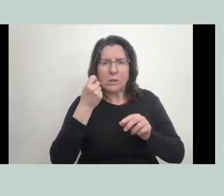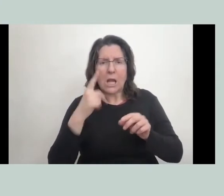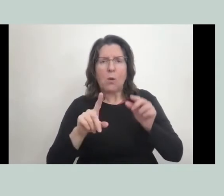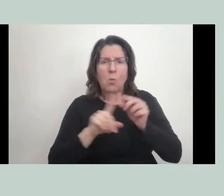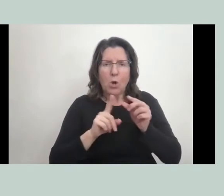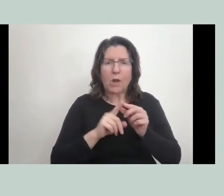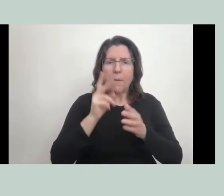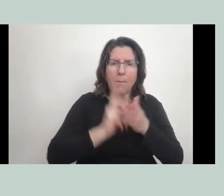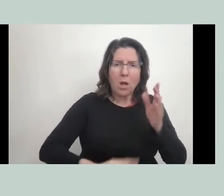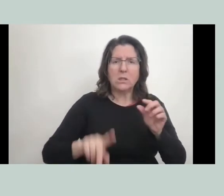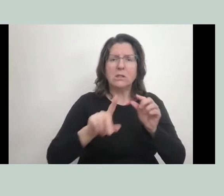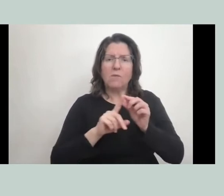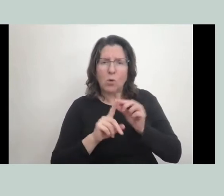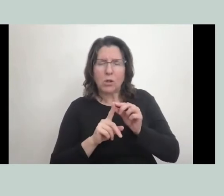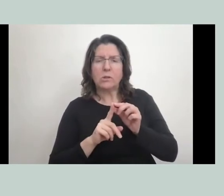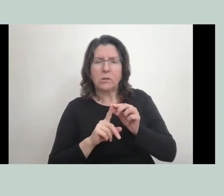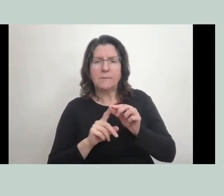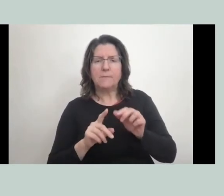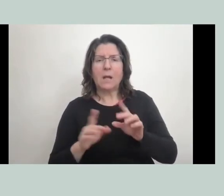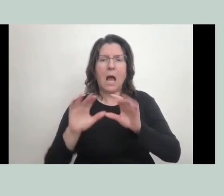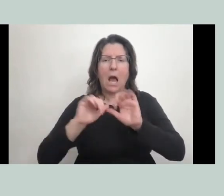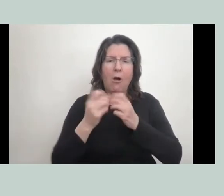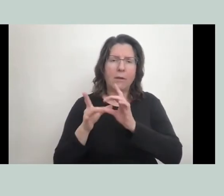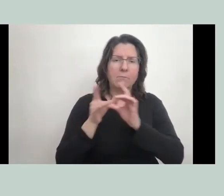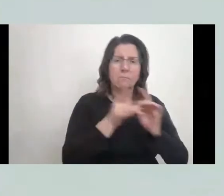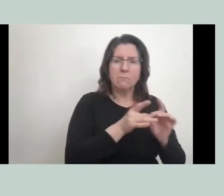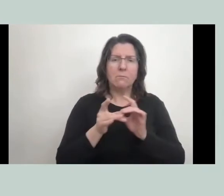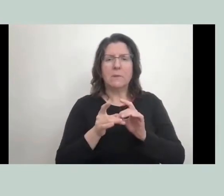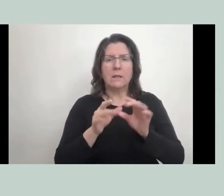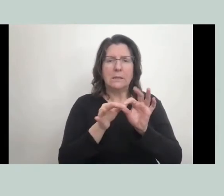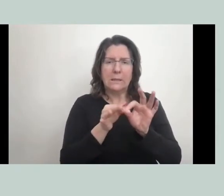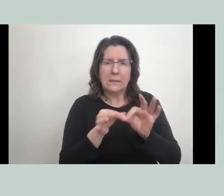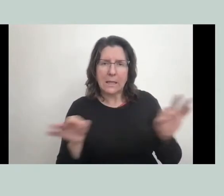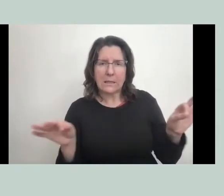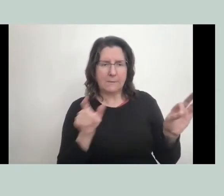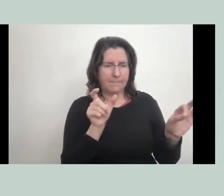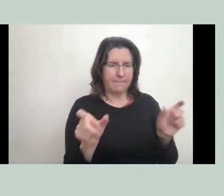It helps the student to analyze a word, to understand the parts of a word,